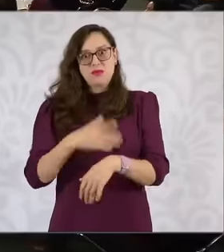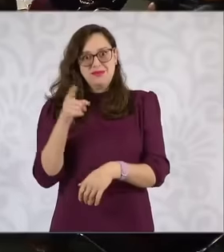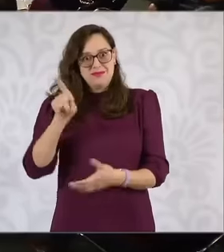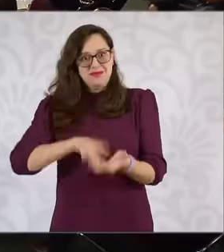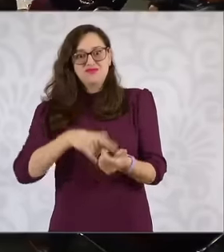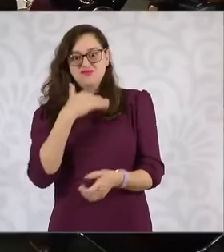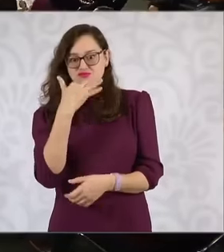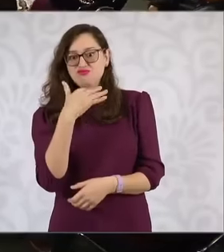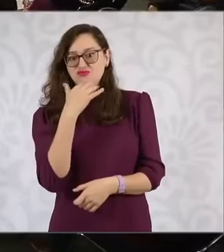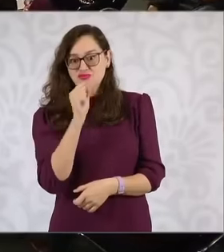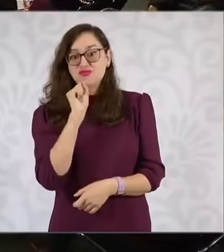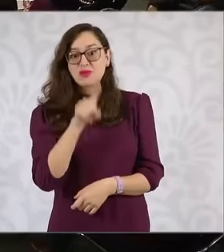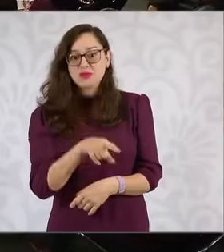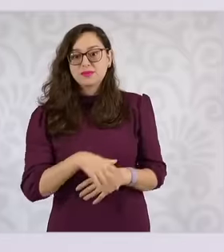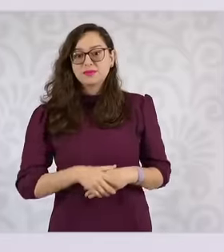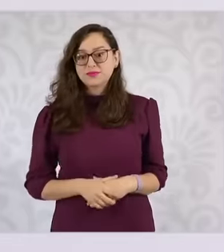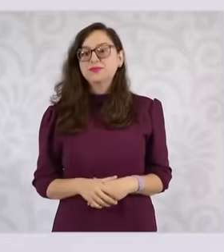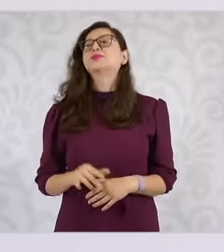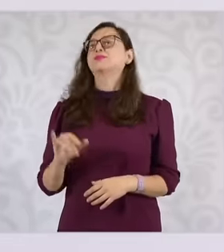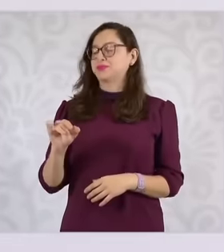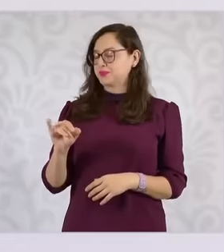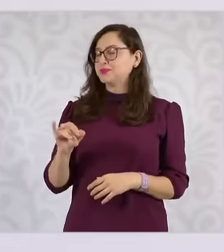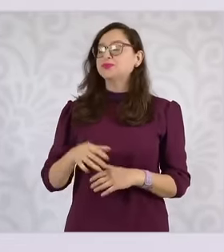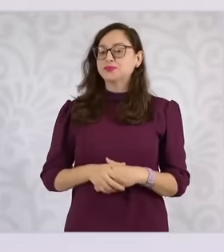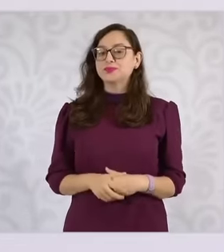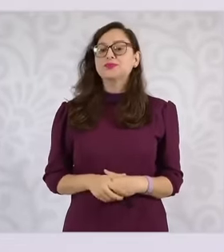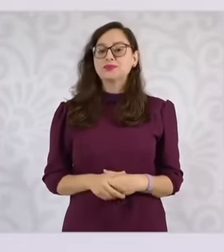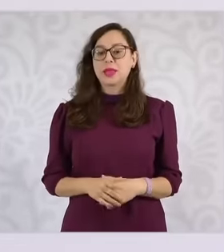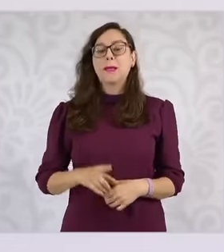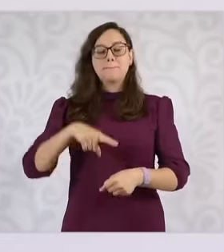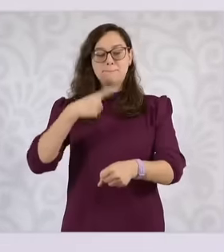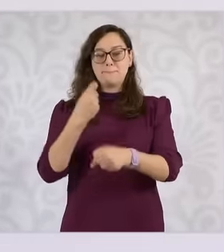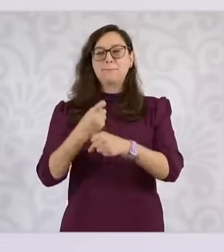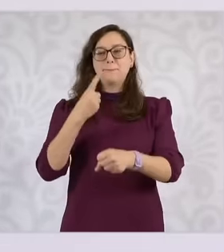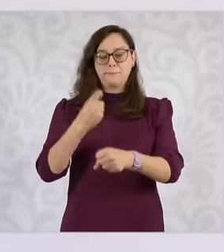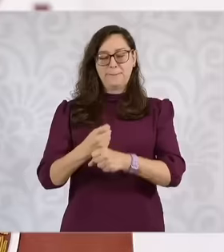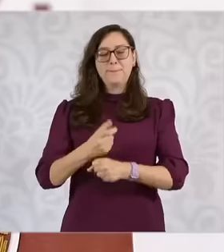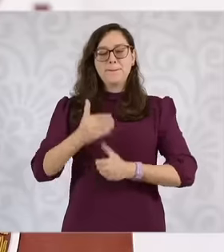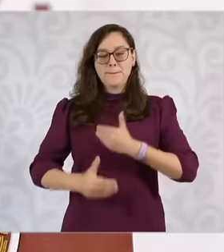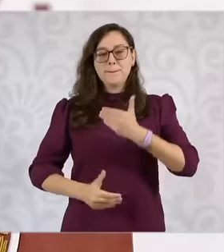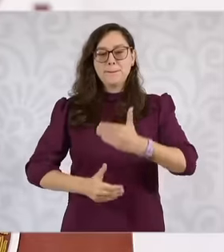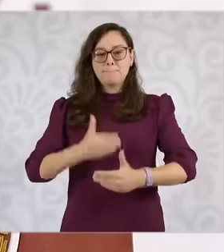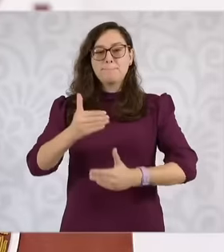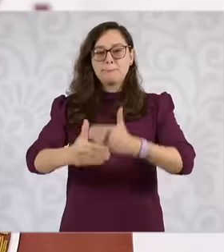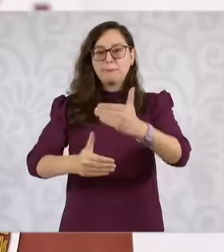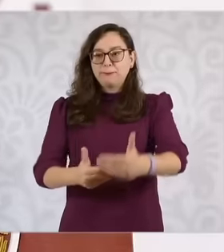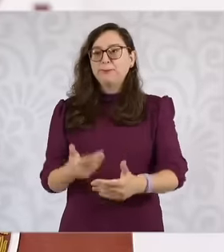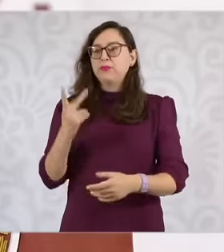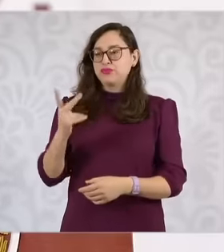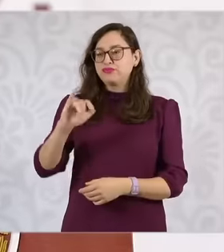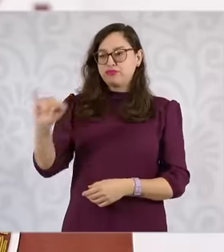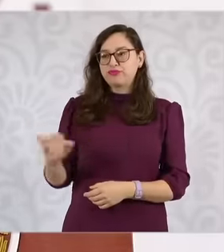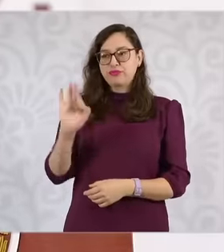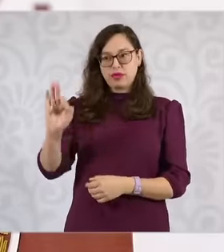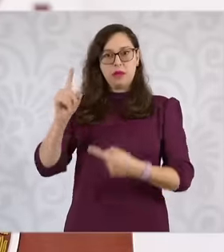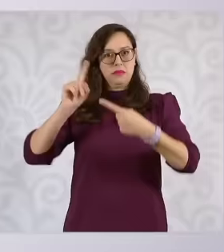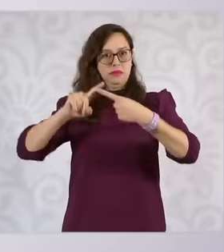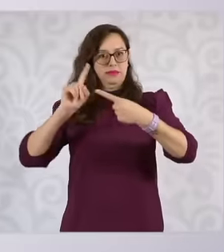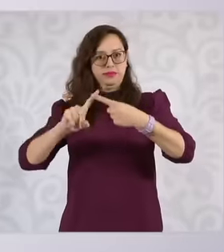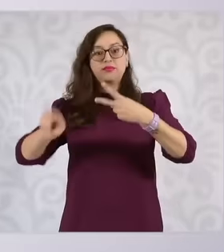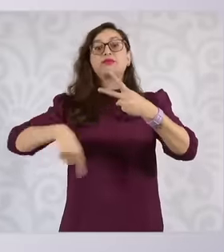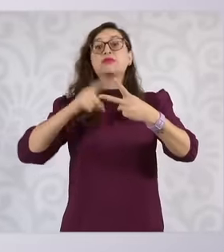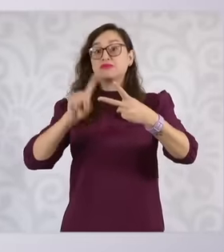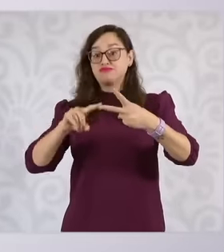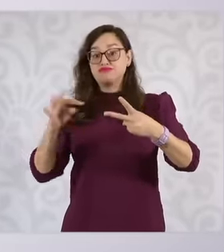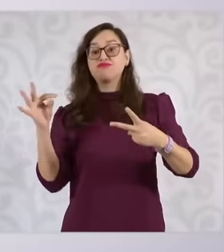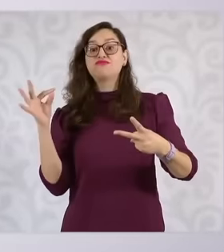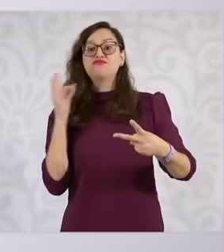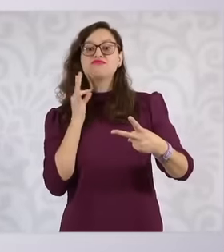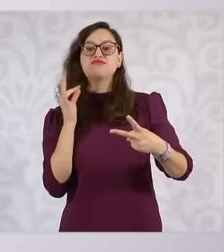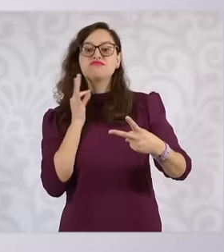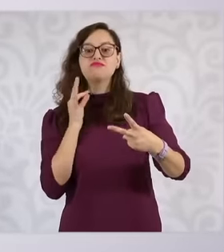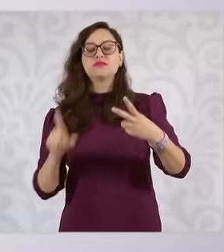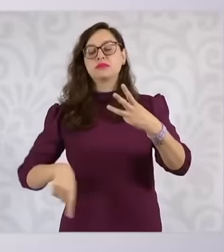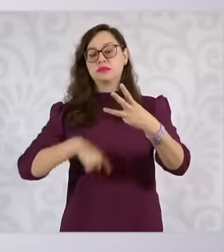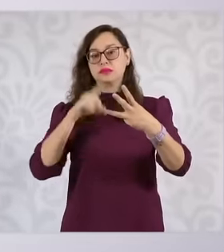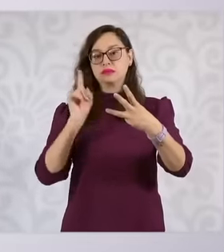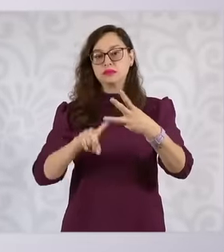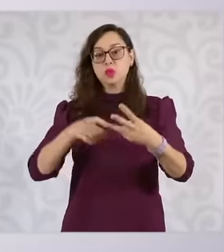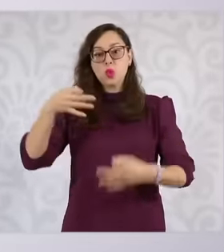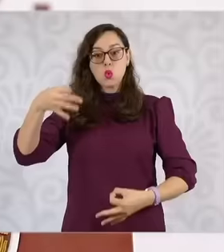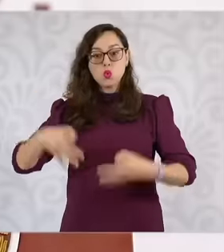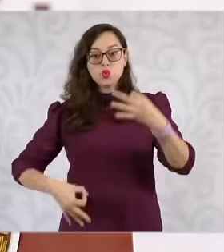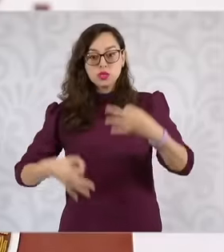through the judicial branch and then we will analyze prosecutor's offices, civic courts and the entire